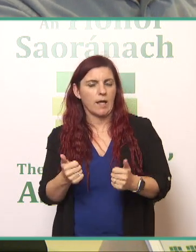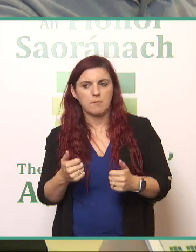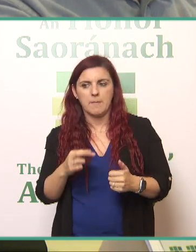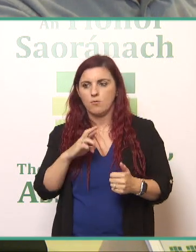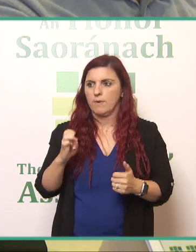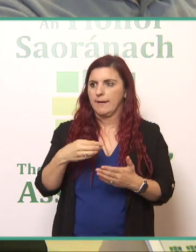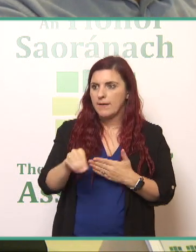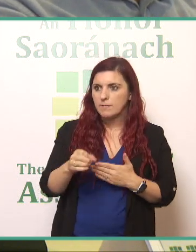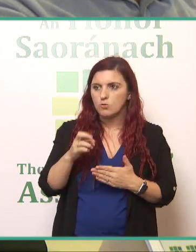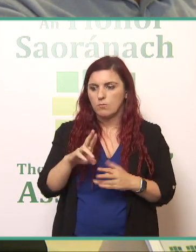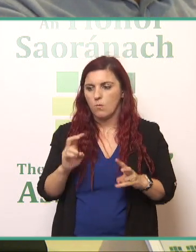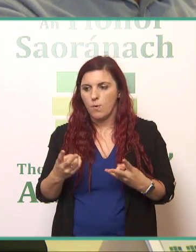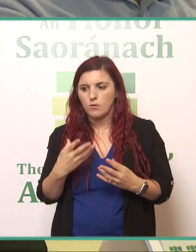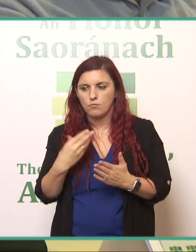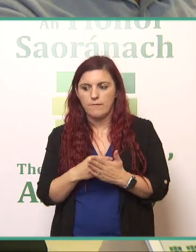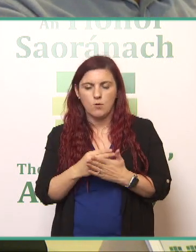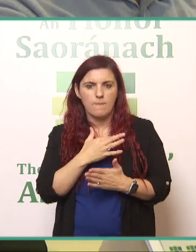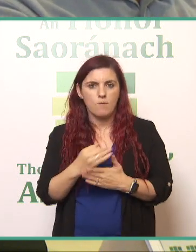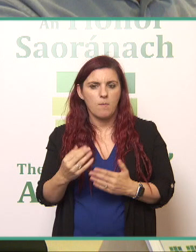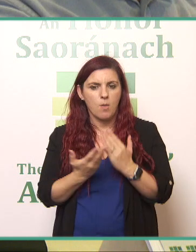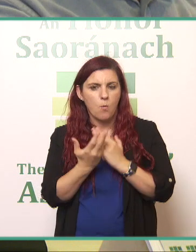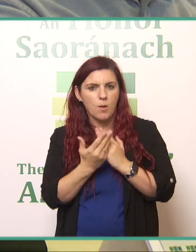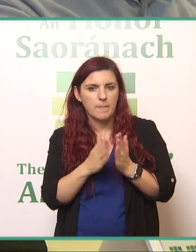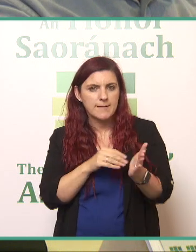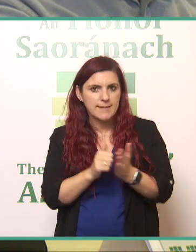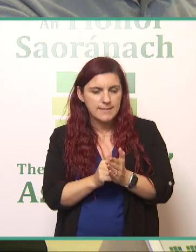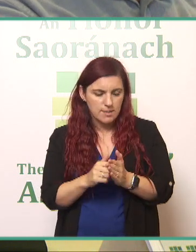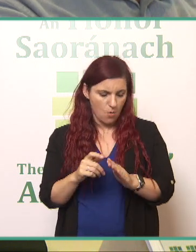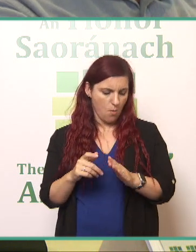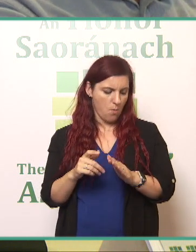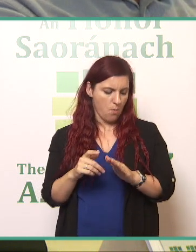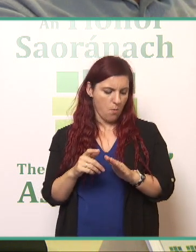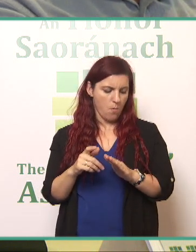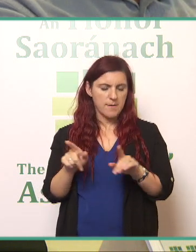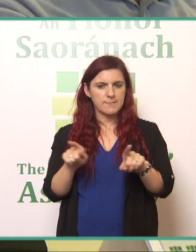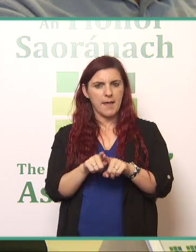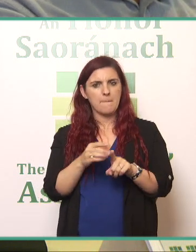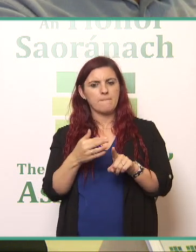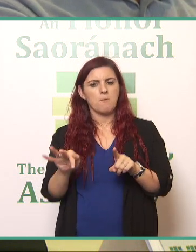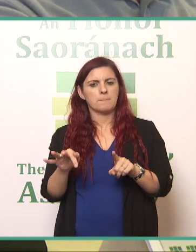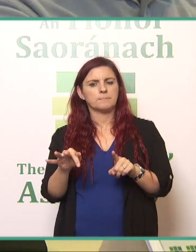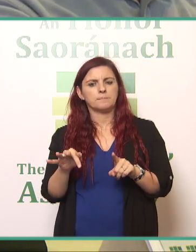Quinta's revenues essentially from our wood business, but also from utilizing Public